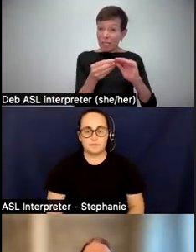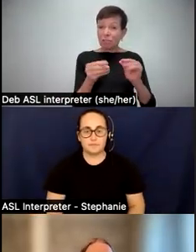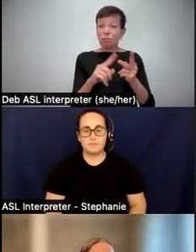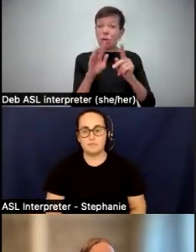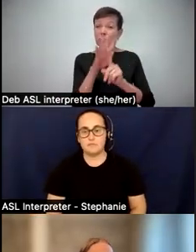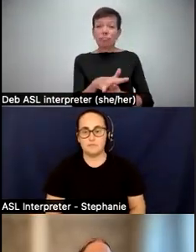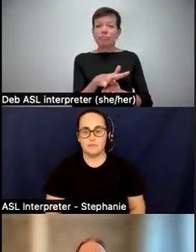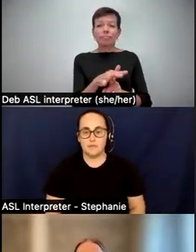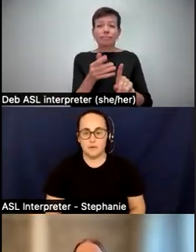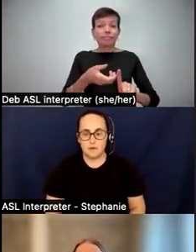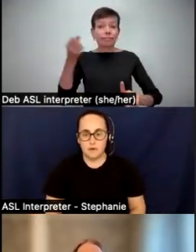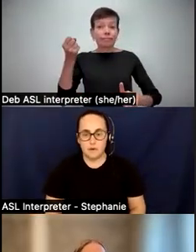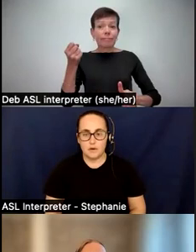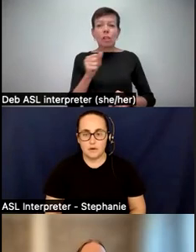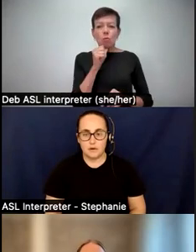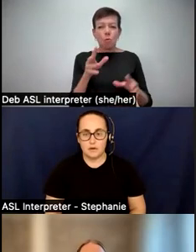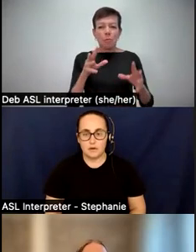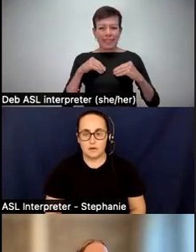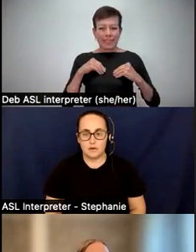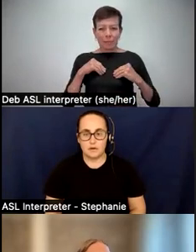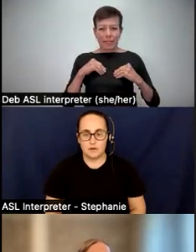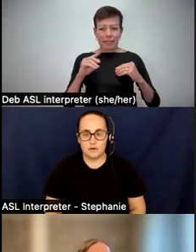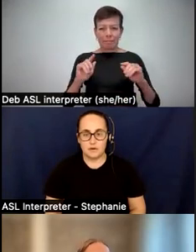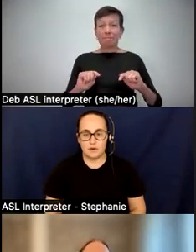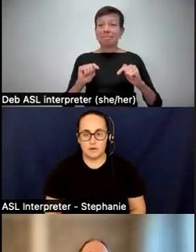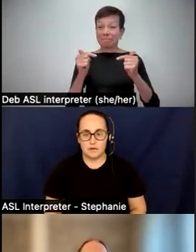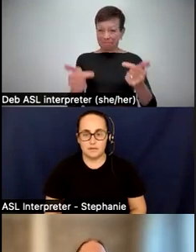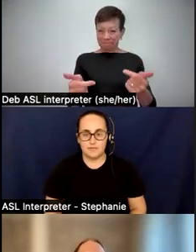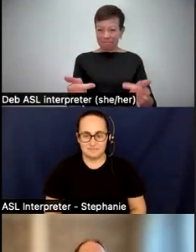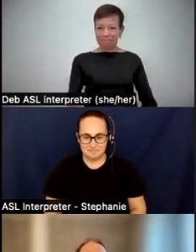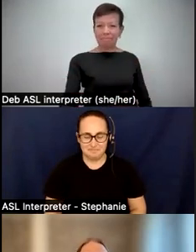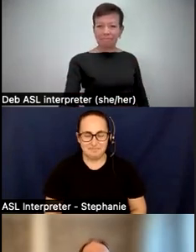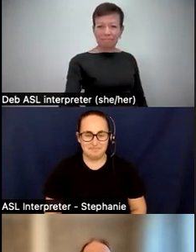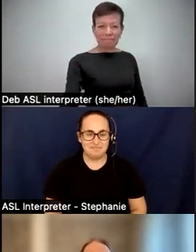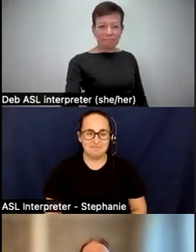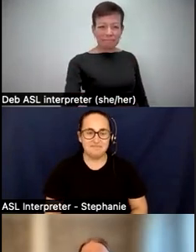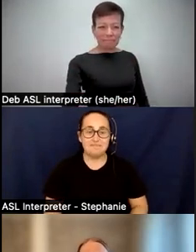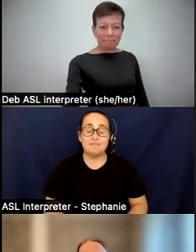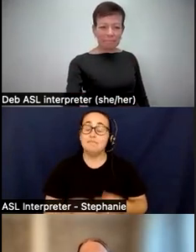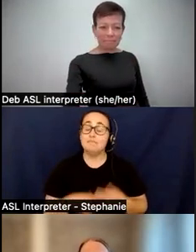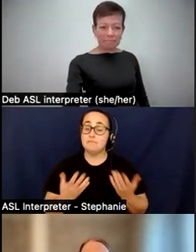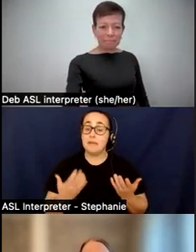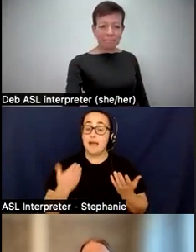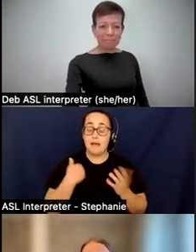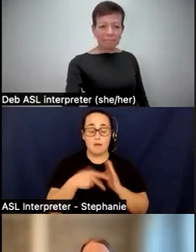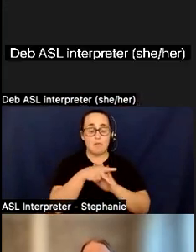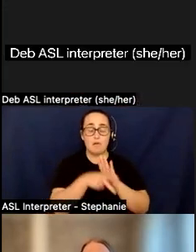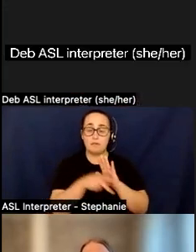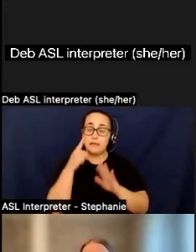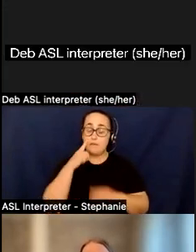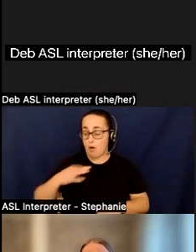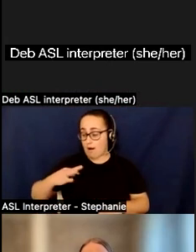So going into this a little bit more, we do have Applicant Support and Accessibility Policy. We